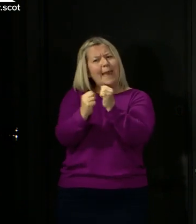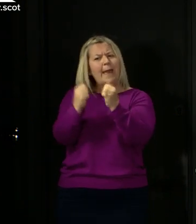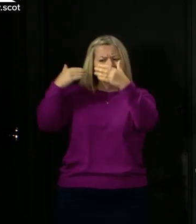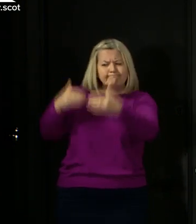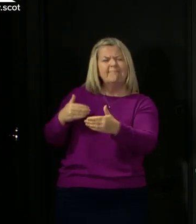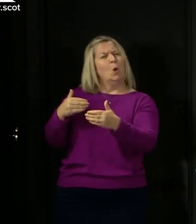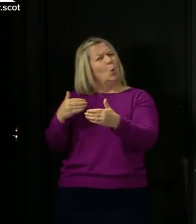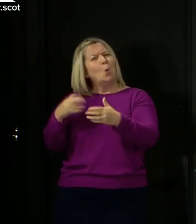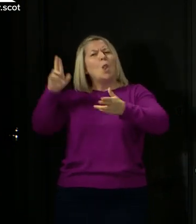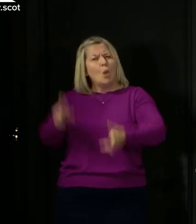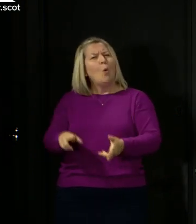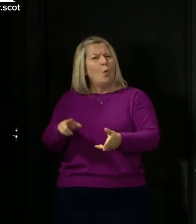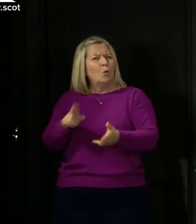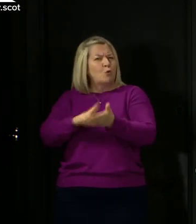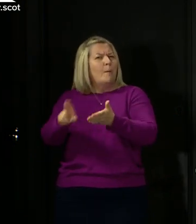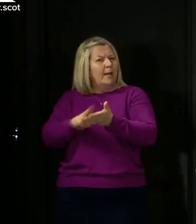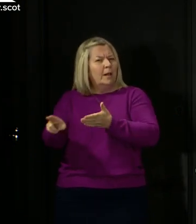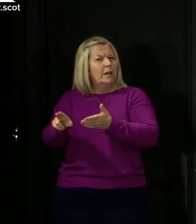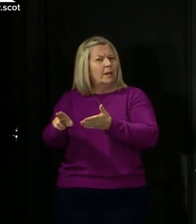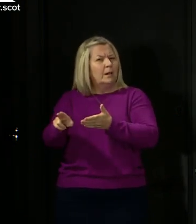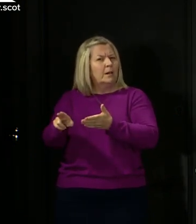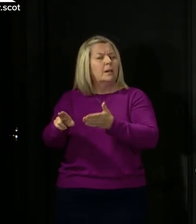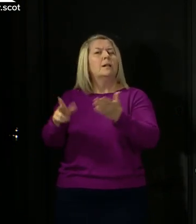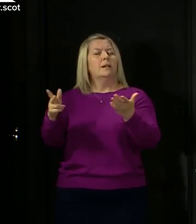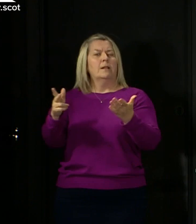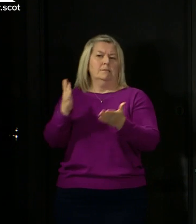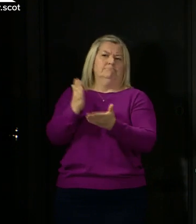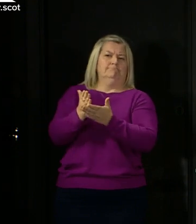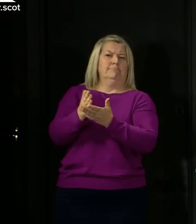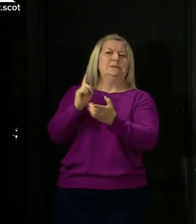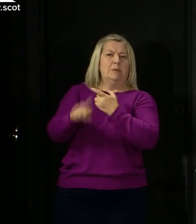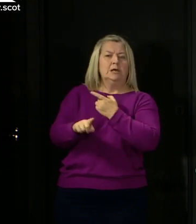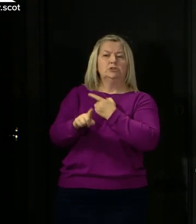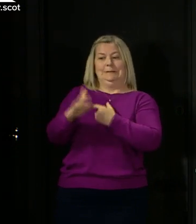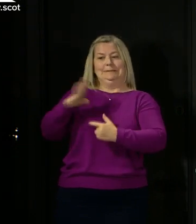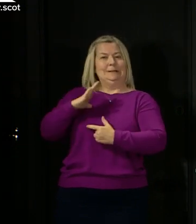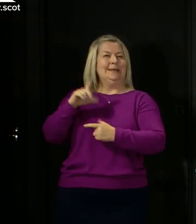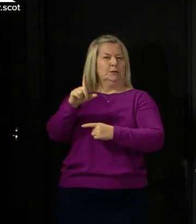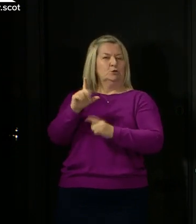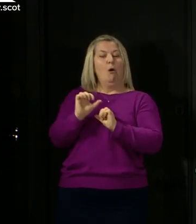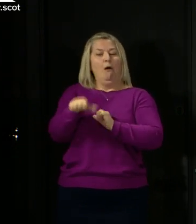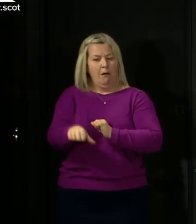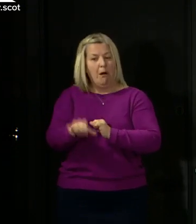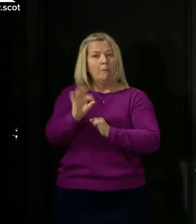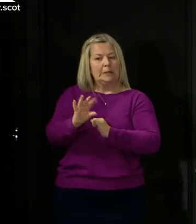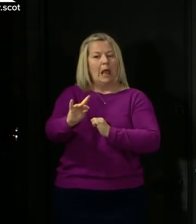relatively low, and can be particularly low following a Sunday. This should be taken into